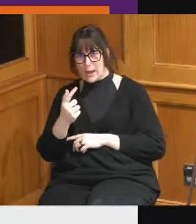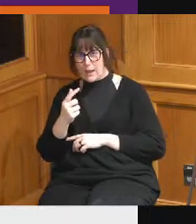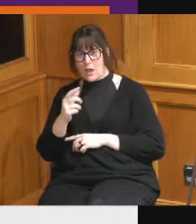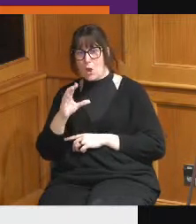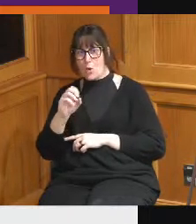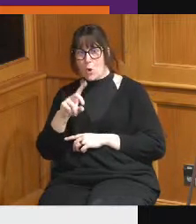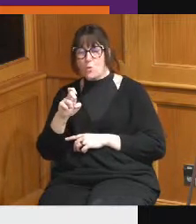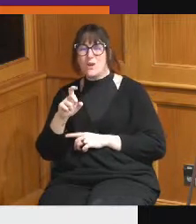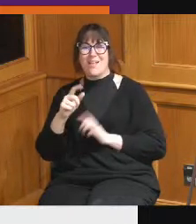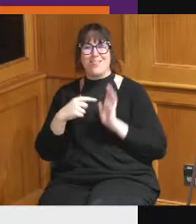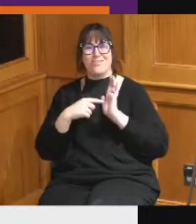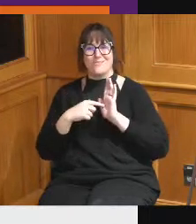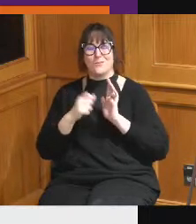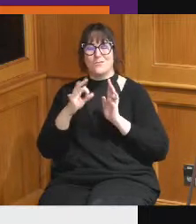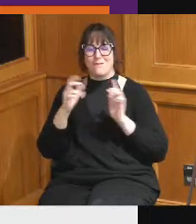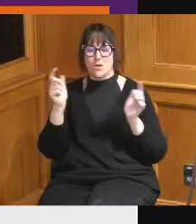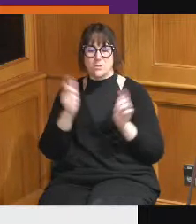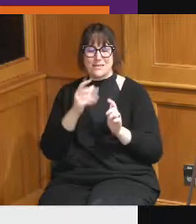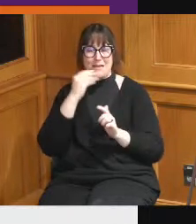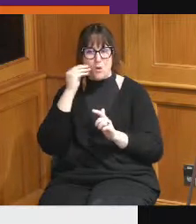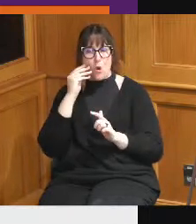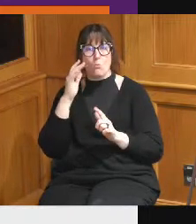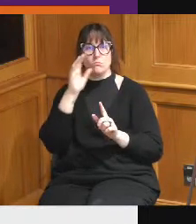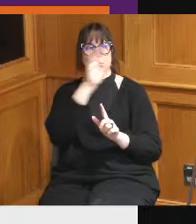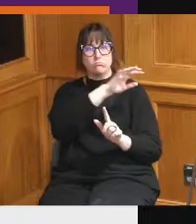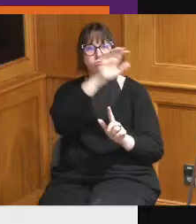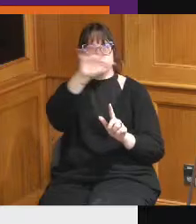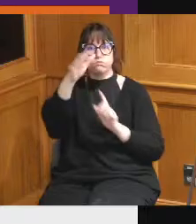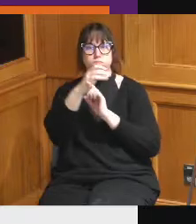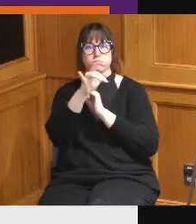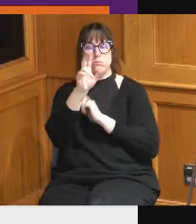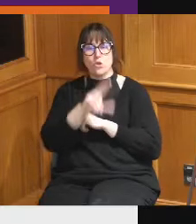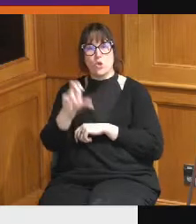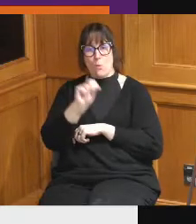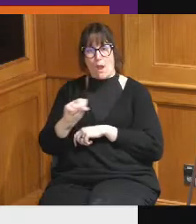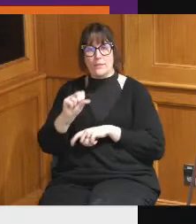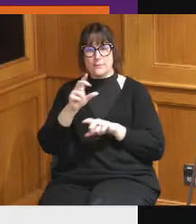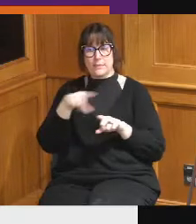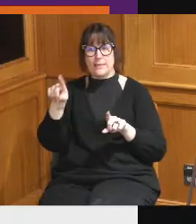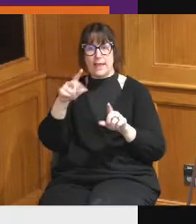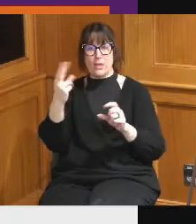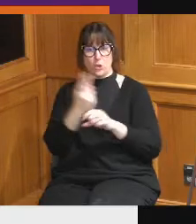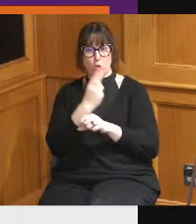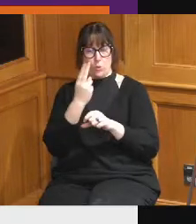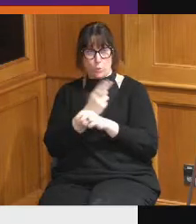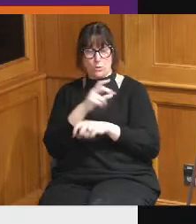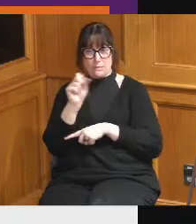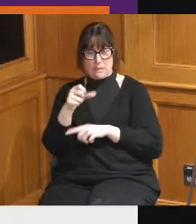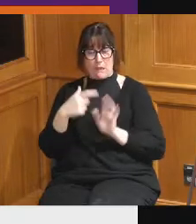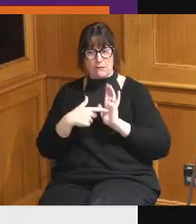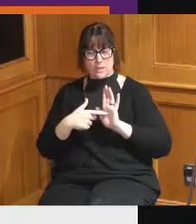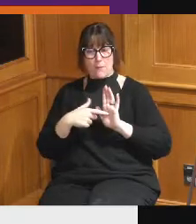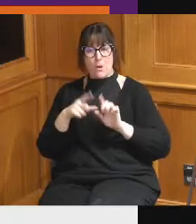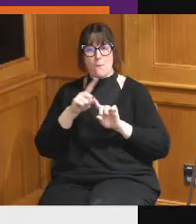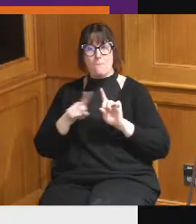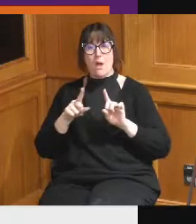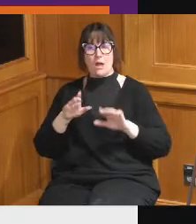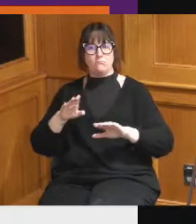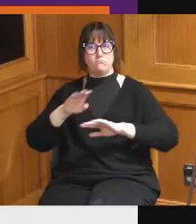around the country that are being used that are not do not satisfy the building codes in Ohio in